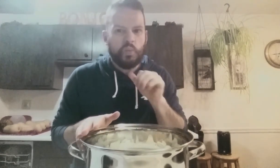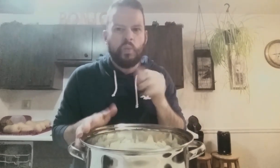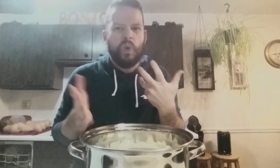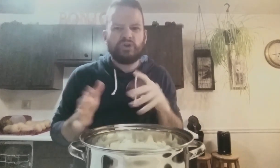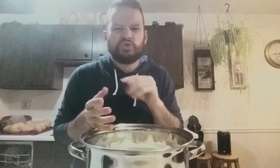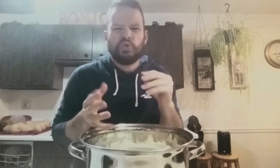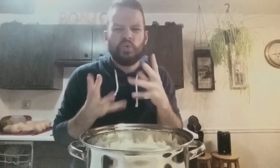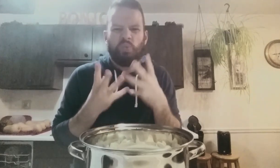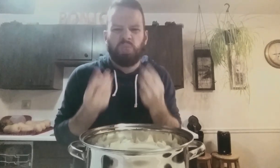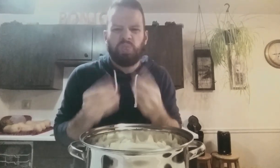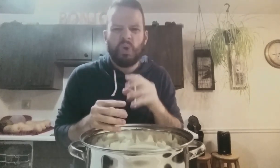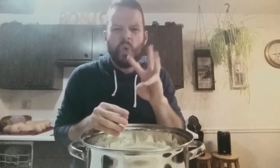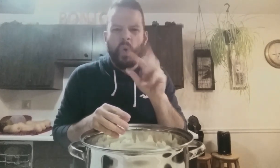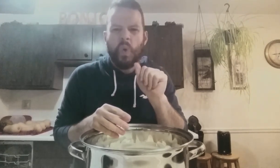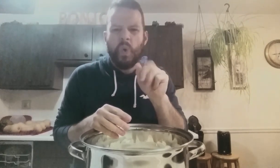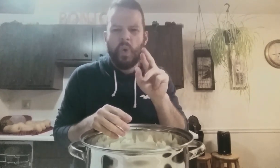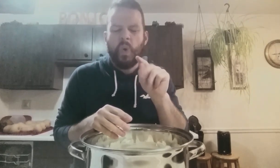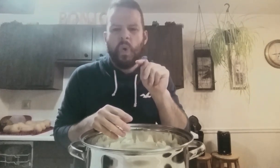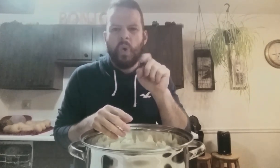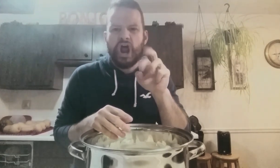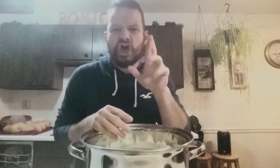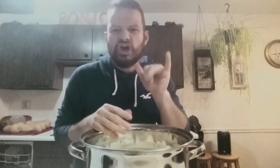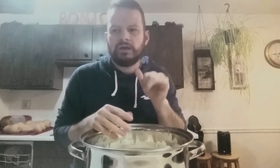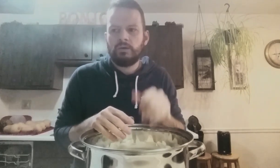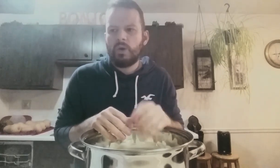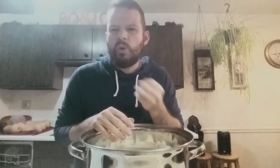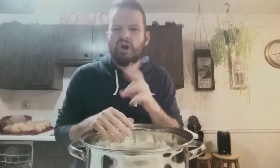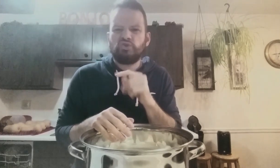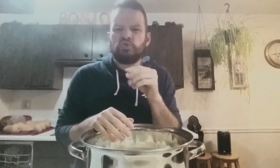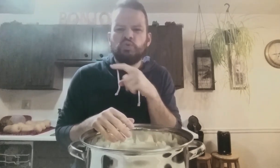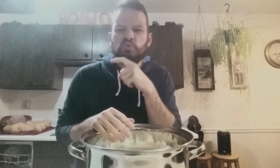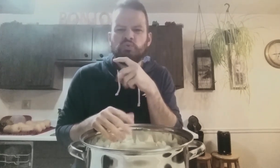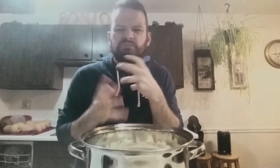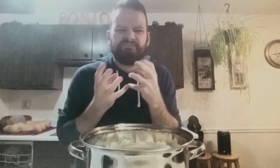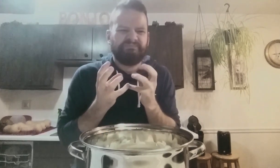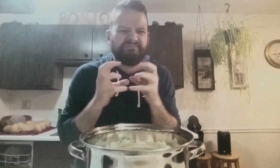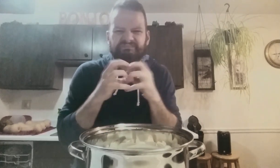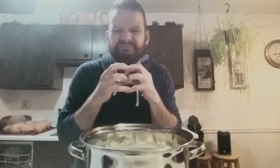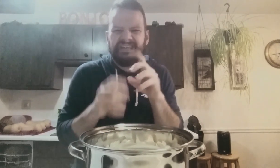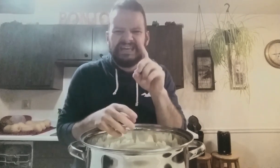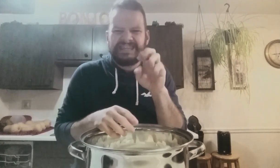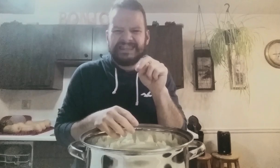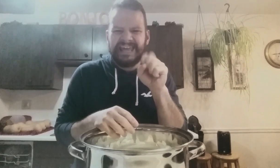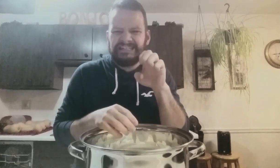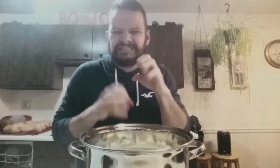You don't want the sauce too watery or too dense.